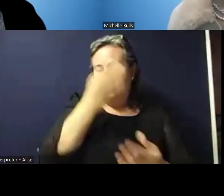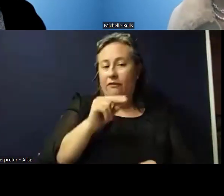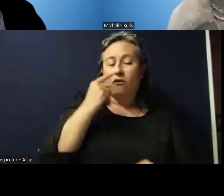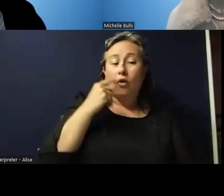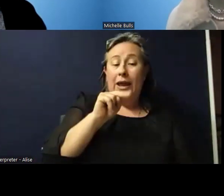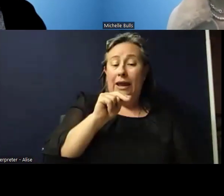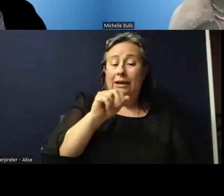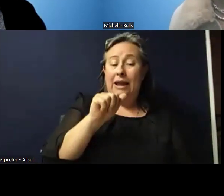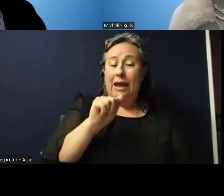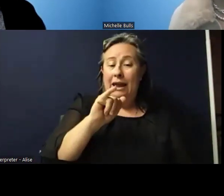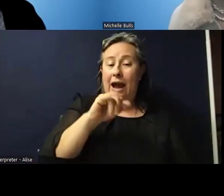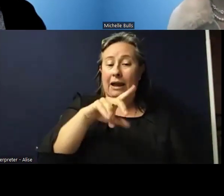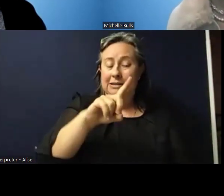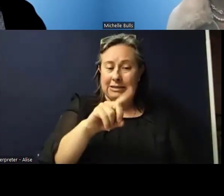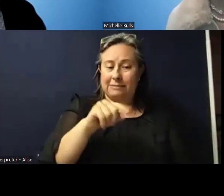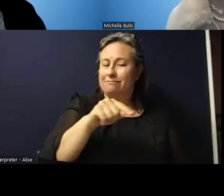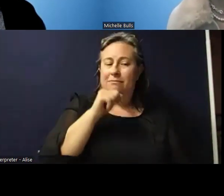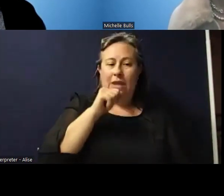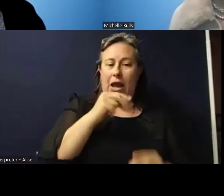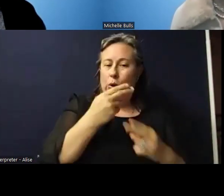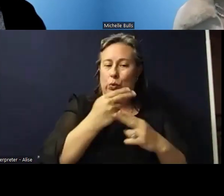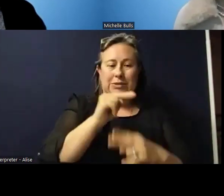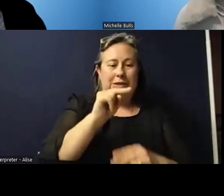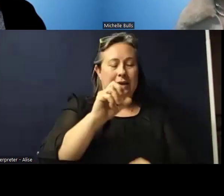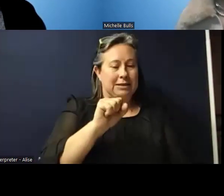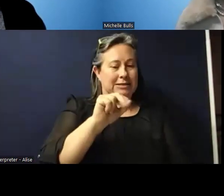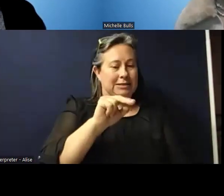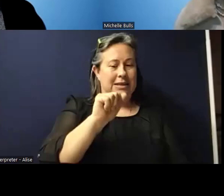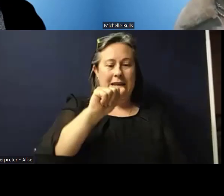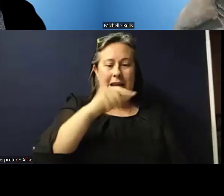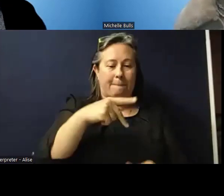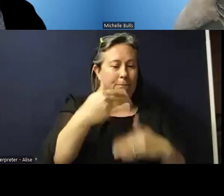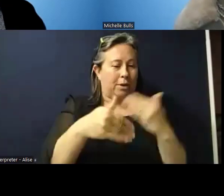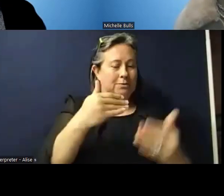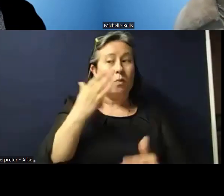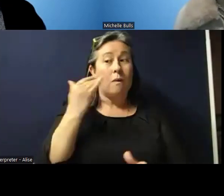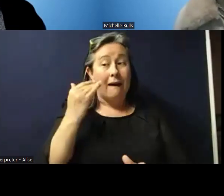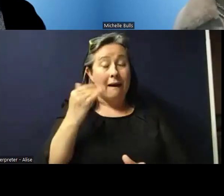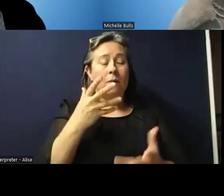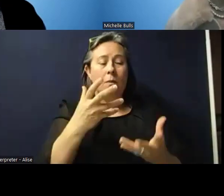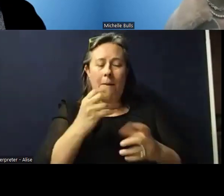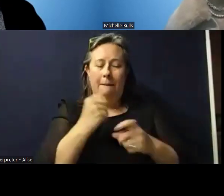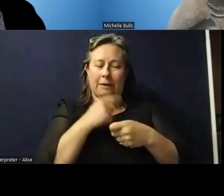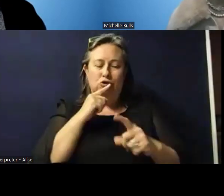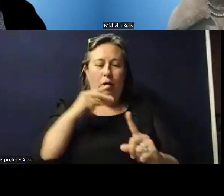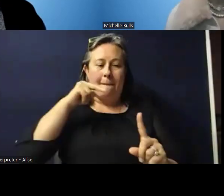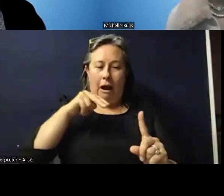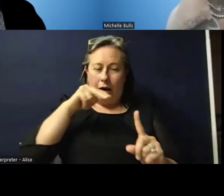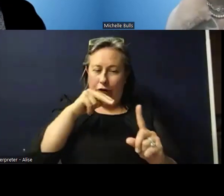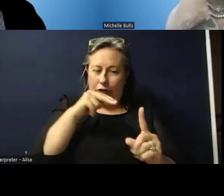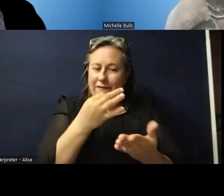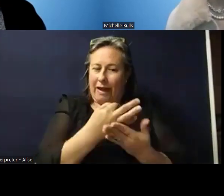we do not use the SNAP process for foreign awards because we really do want to be sure that we're monitoring, especially the financial expenditures,